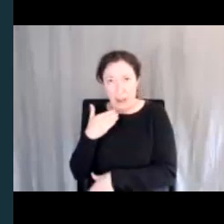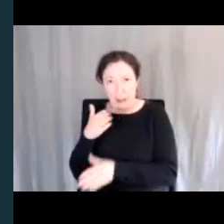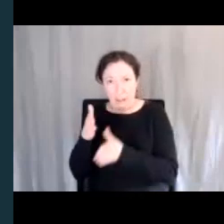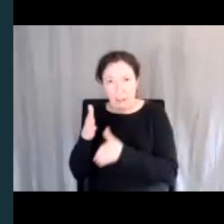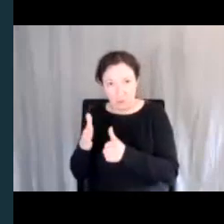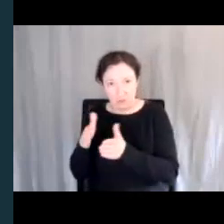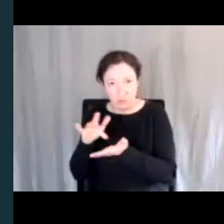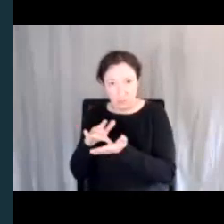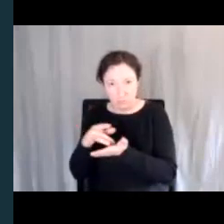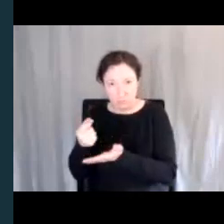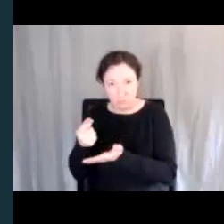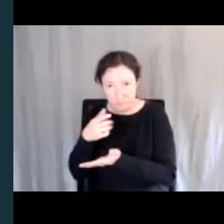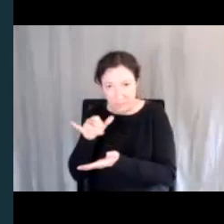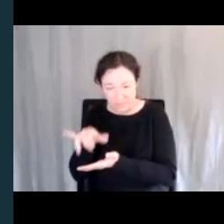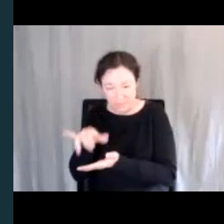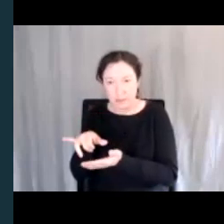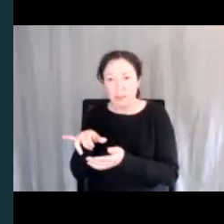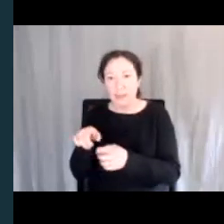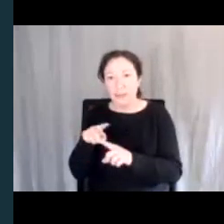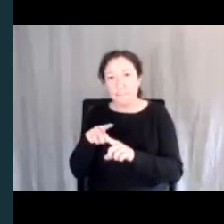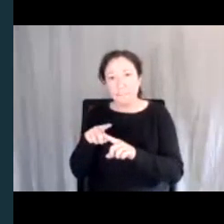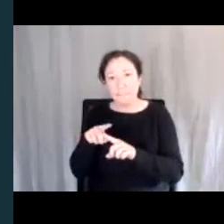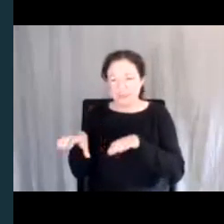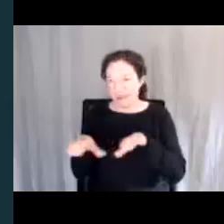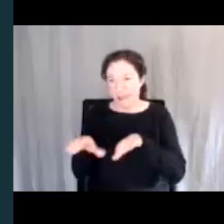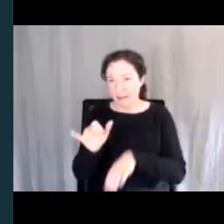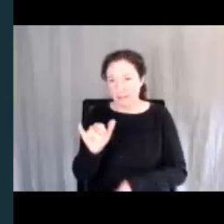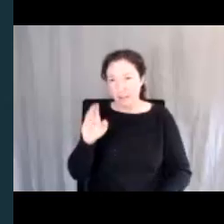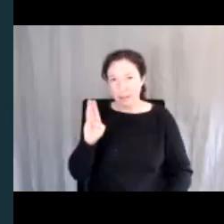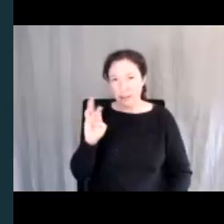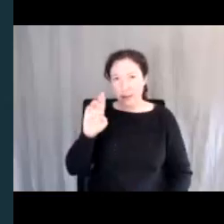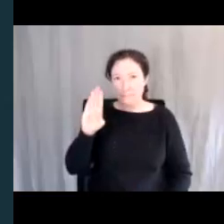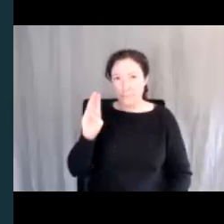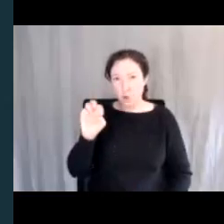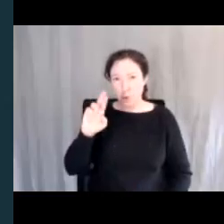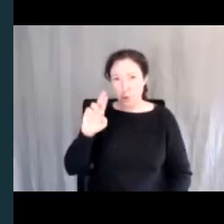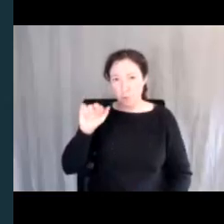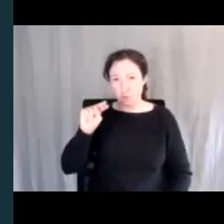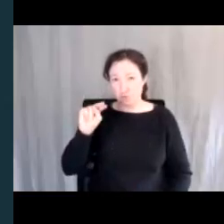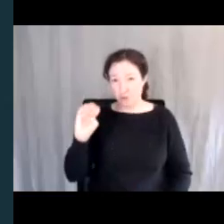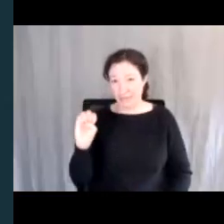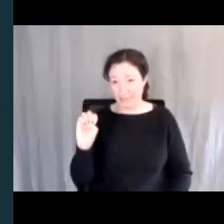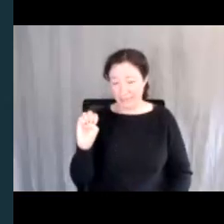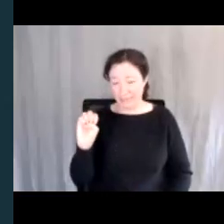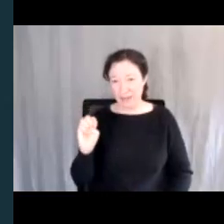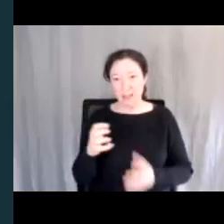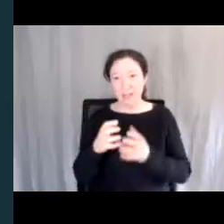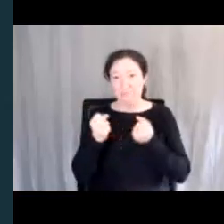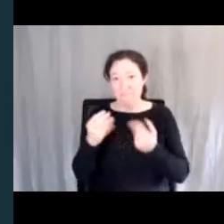of action as the berberine. The berberine just is not just one thing. It has more action than the metformin. So a lot of people will switch from metformin to berberine.